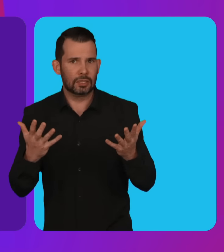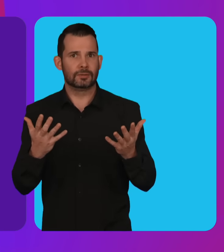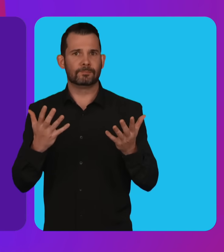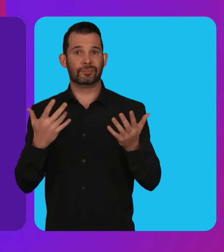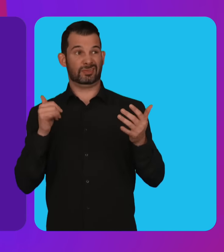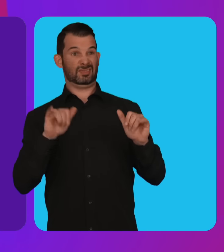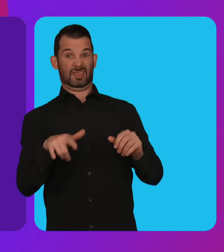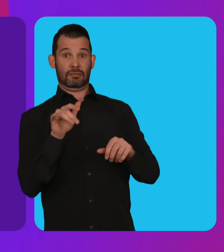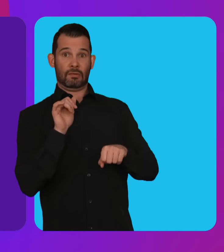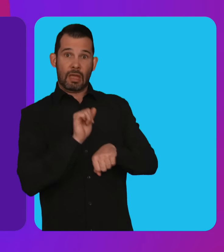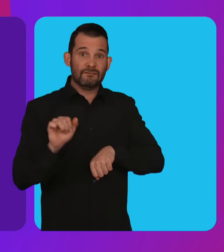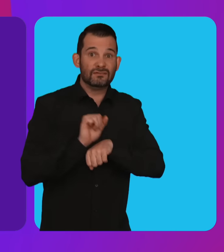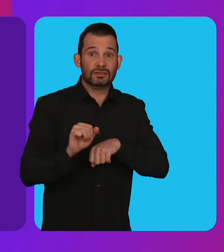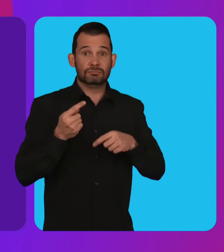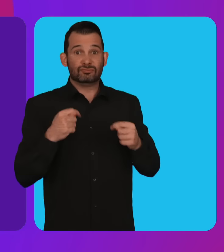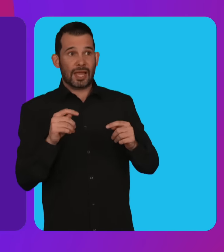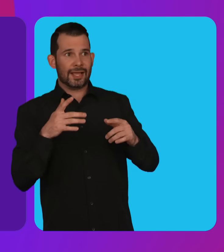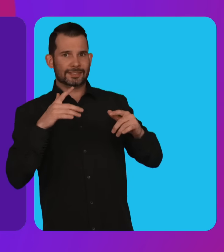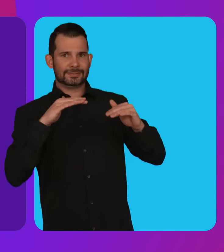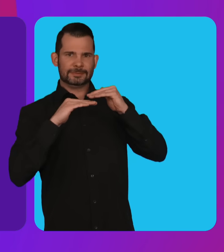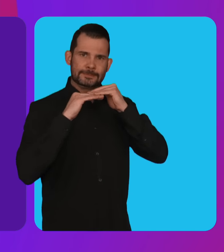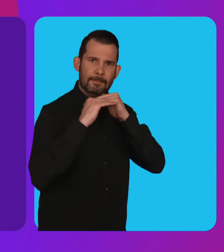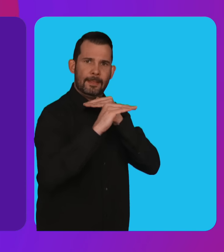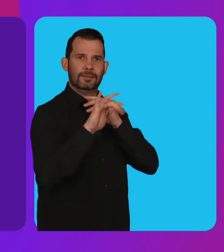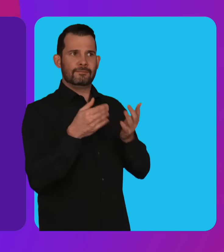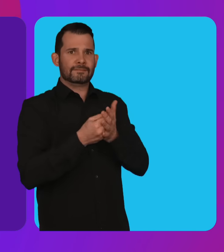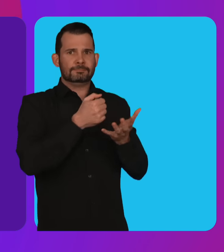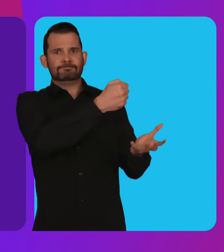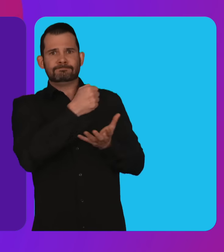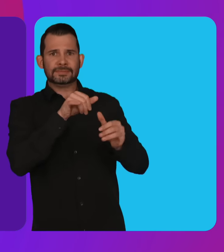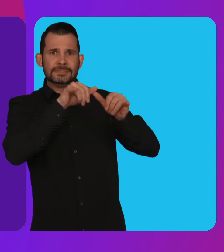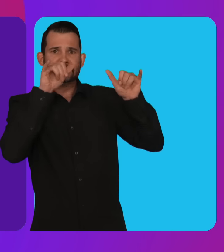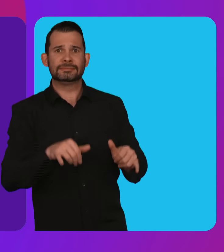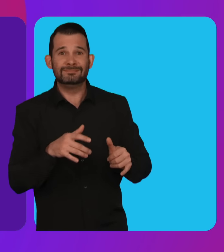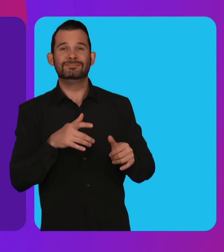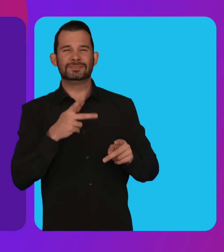and to keep the role and the relevance